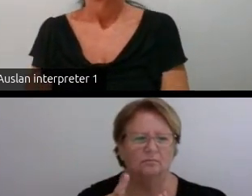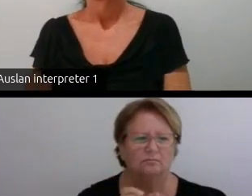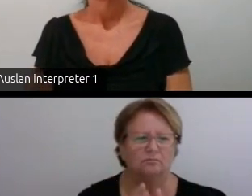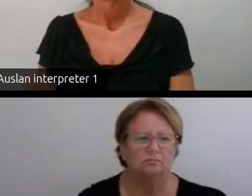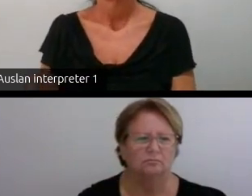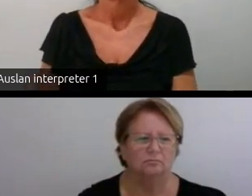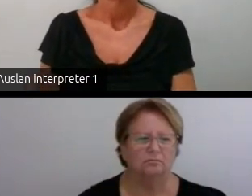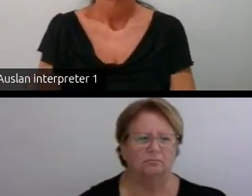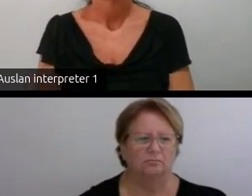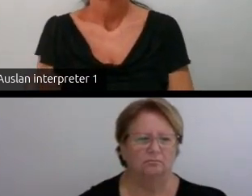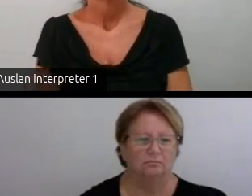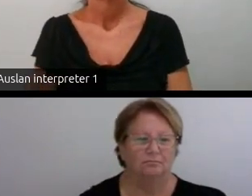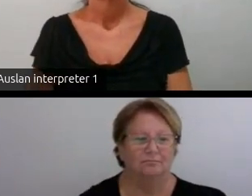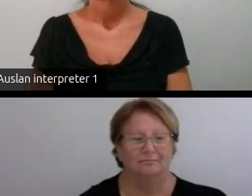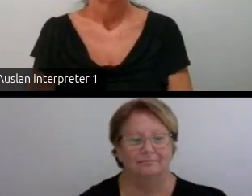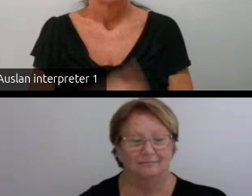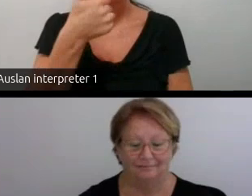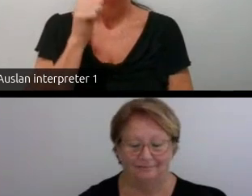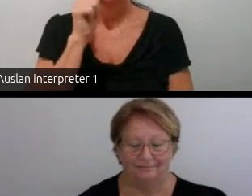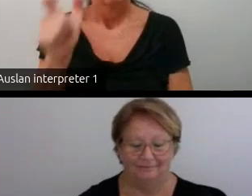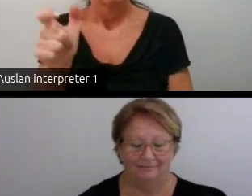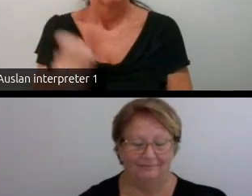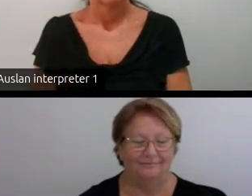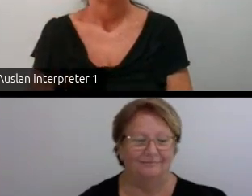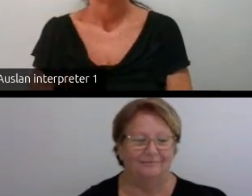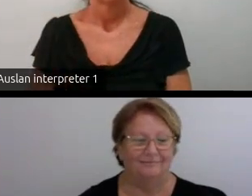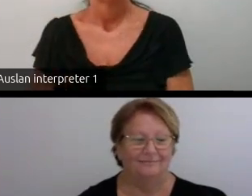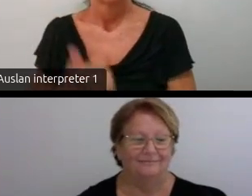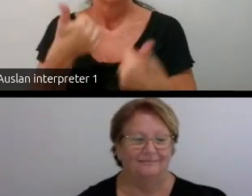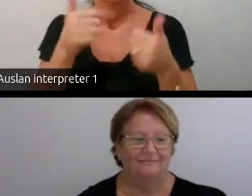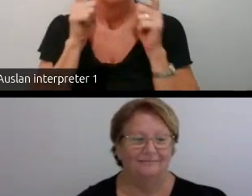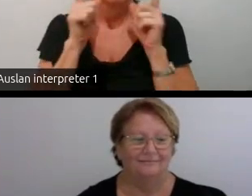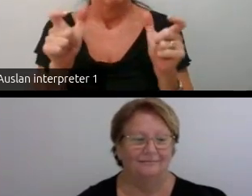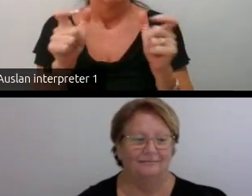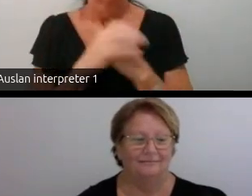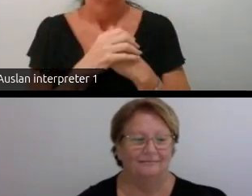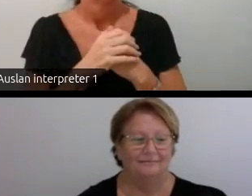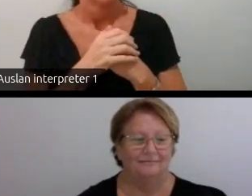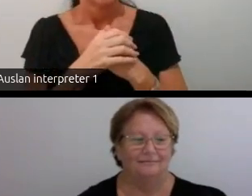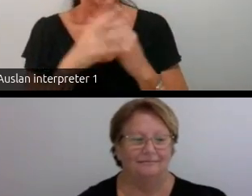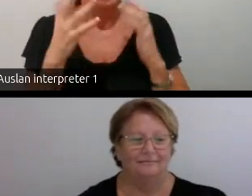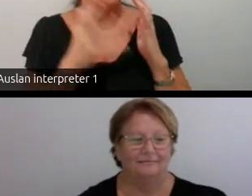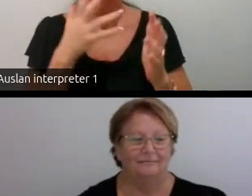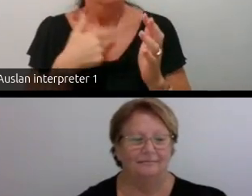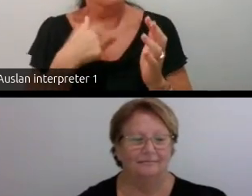it actually even run out. Yeah, good call. Now I'm sensing we should look to questions or are we